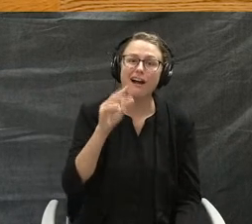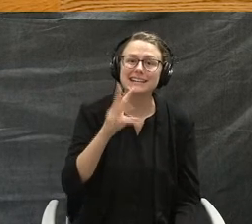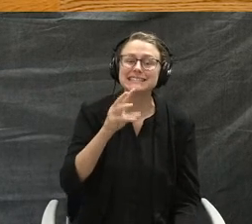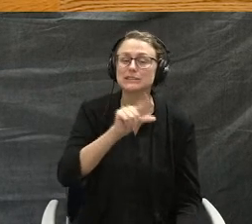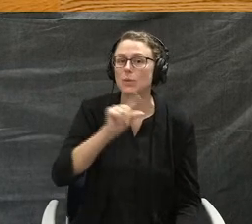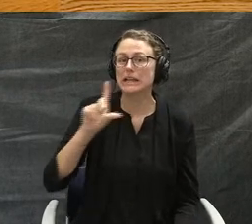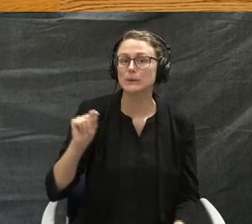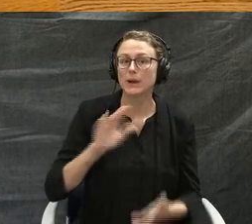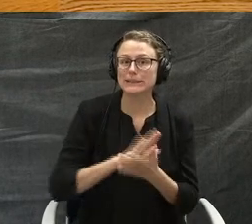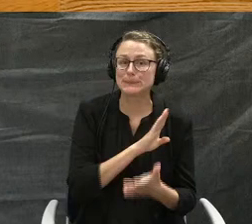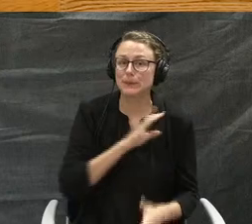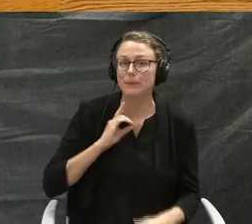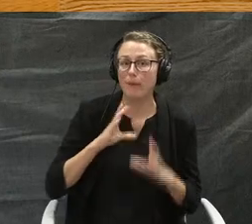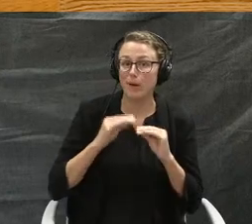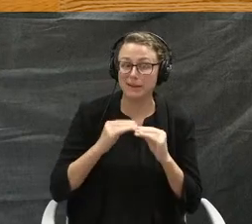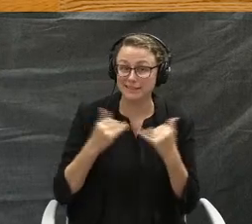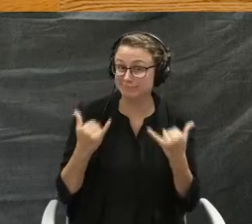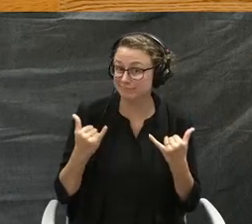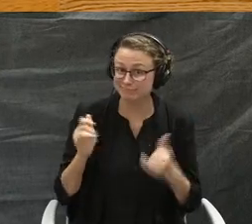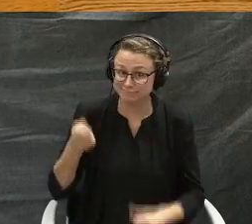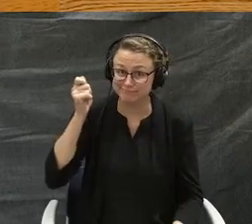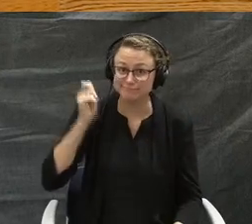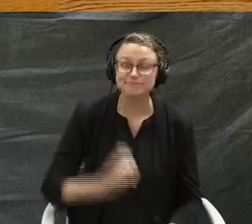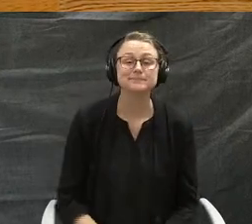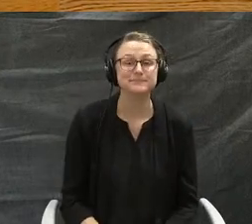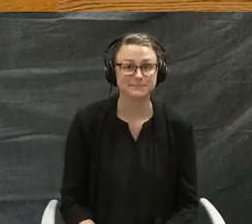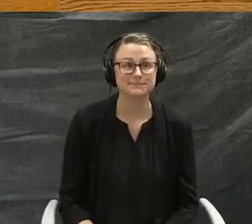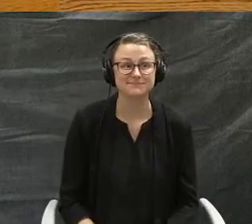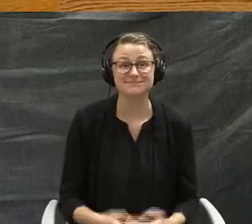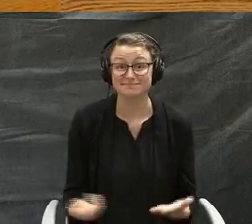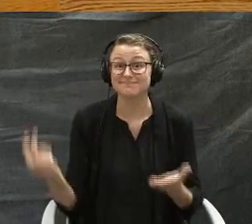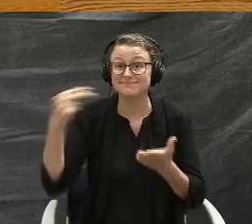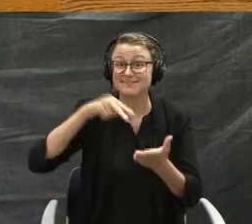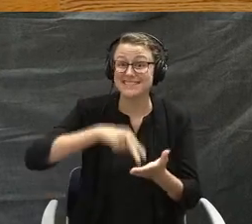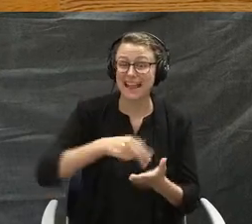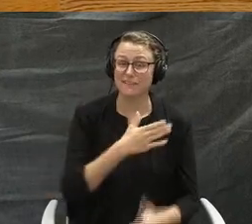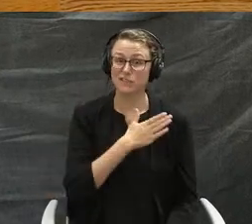meeting to order. Can we all rise and say the pledge to the flag?